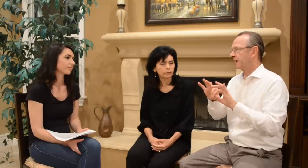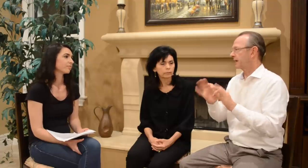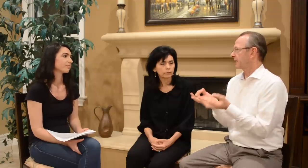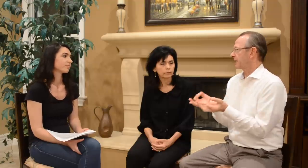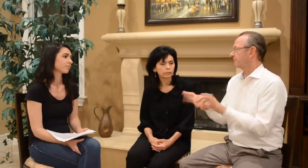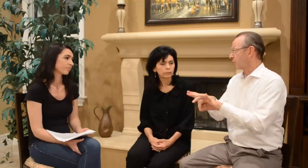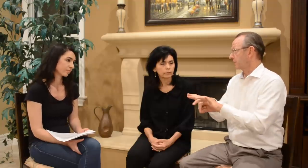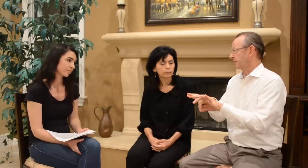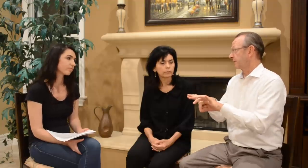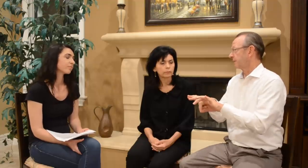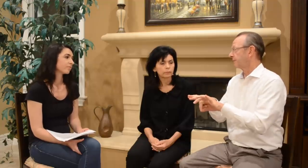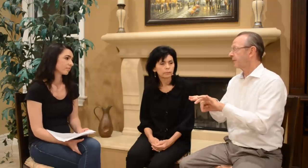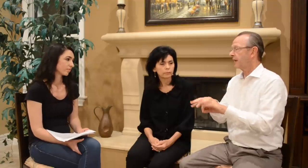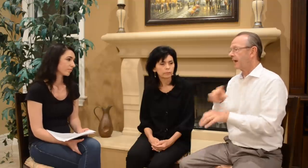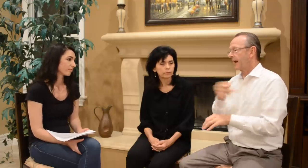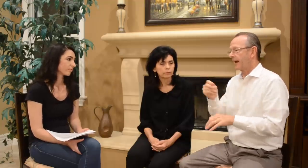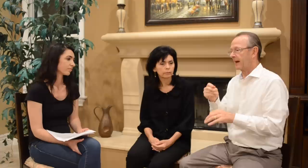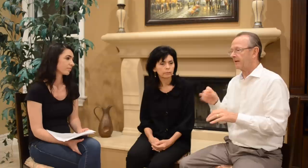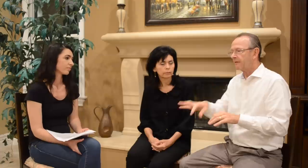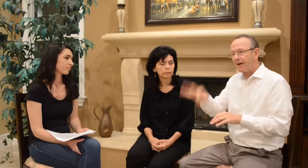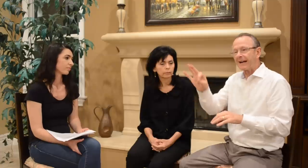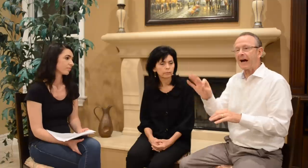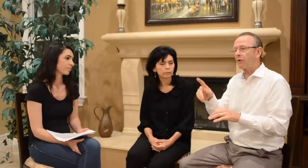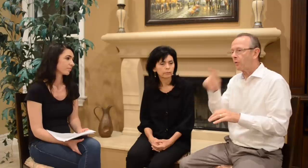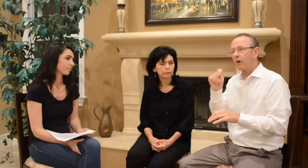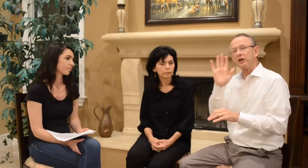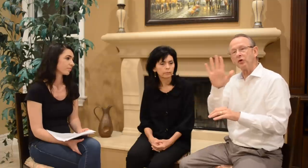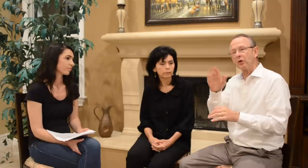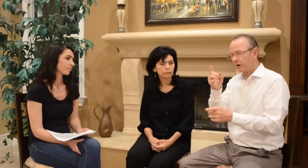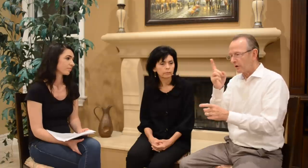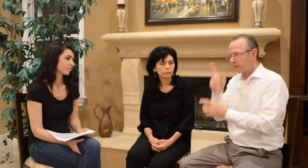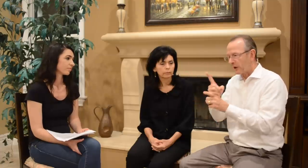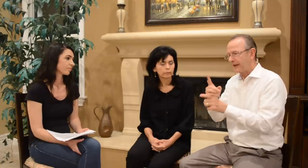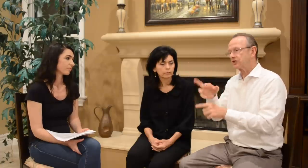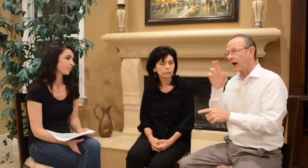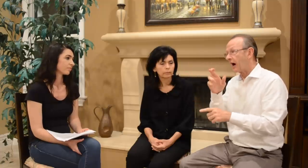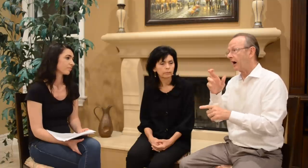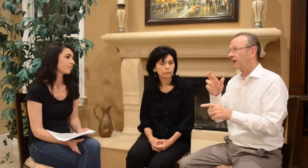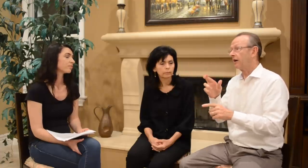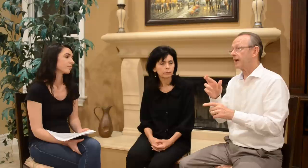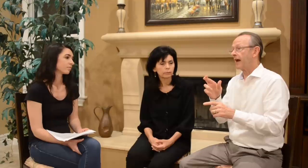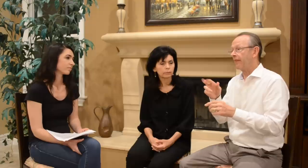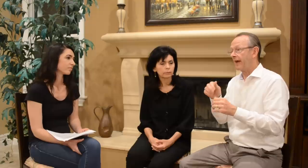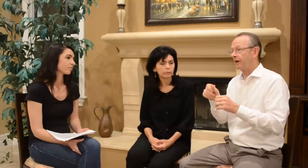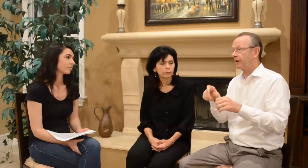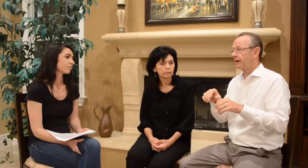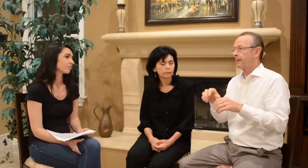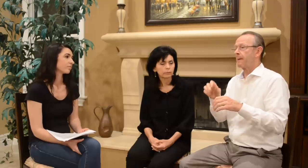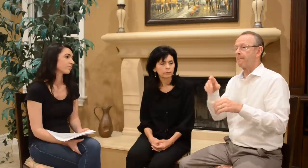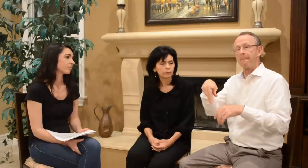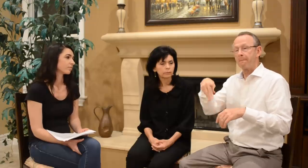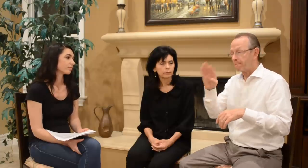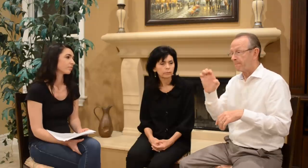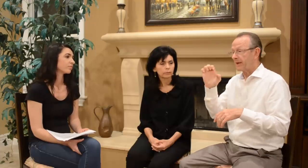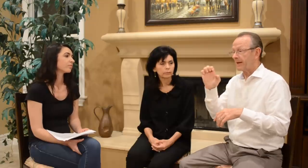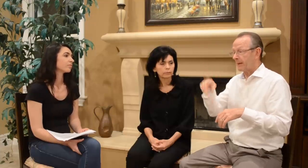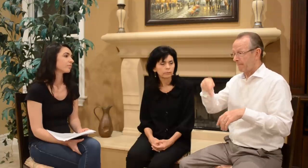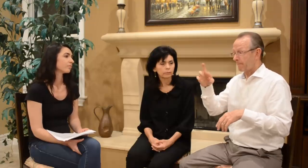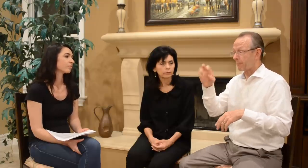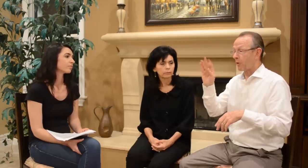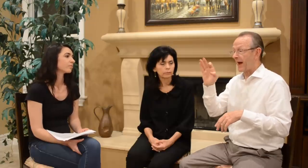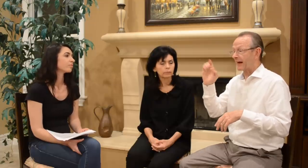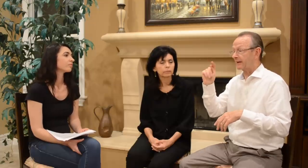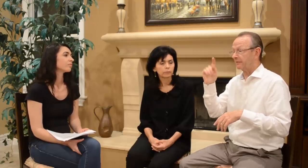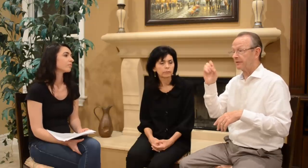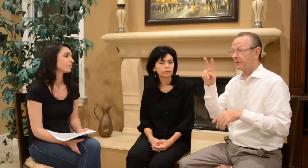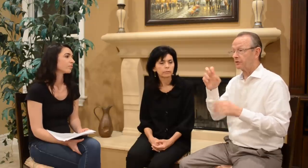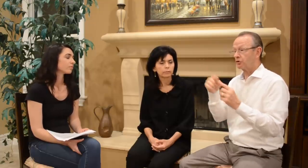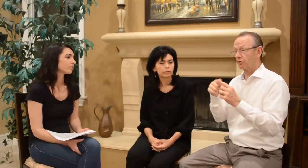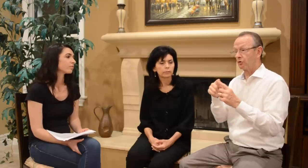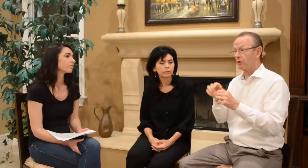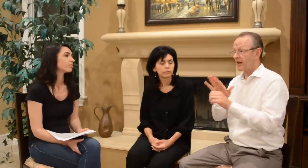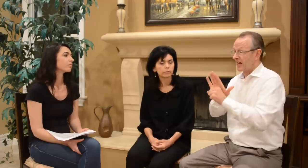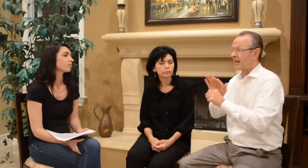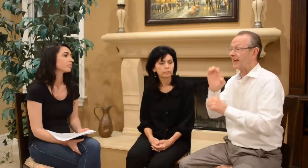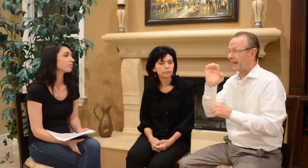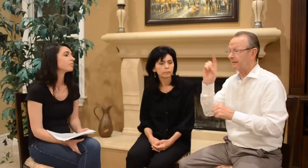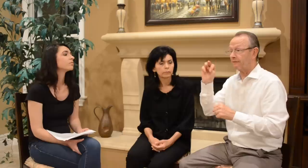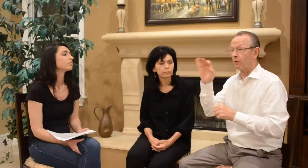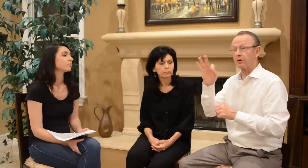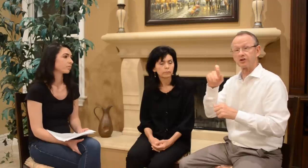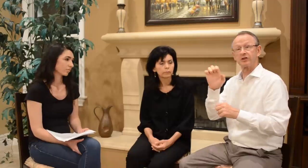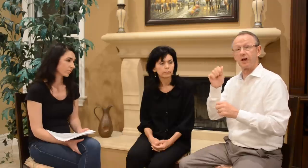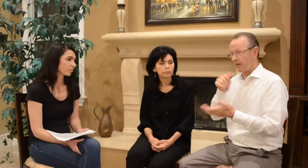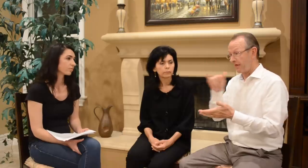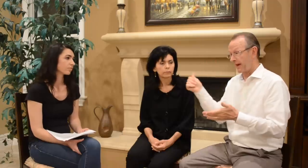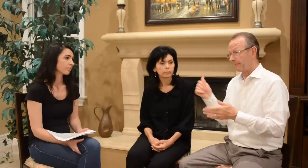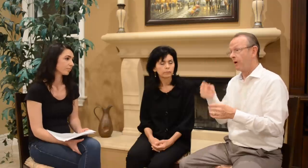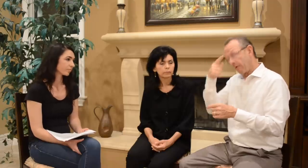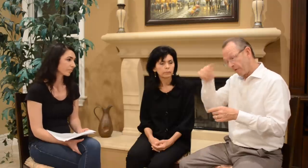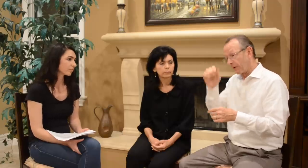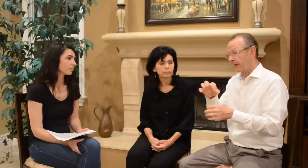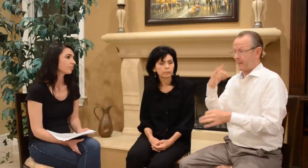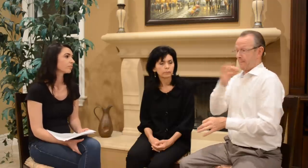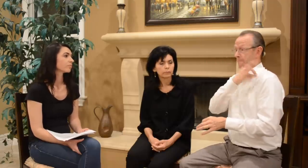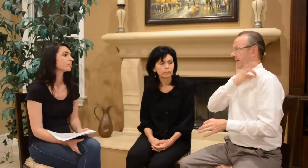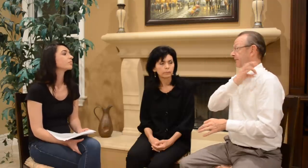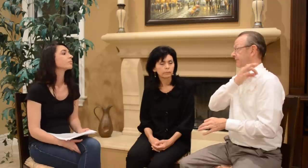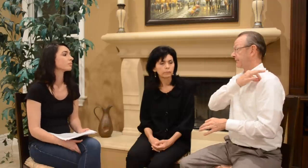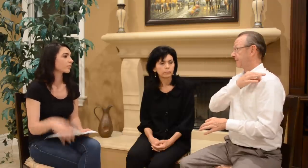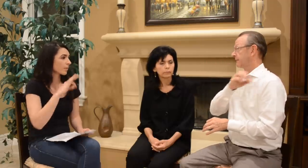and find out what your rights are and then be proactive to enforce them for the benefit